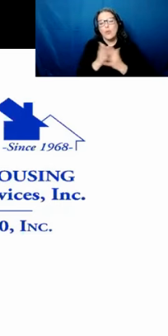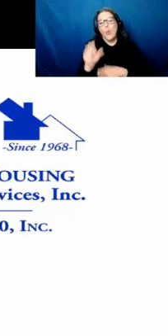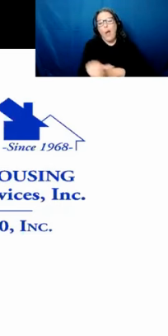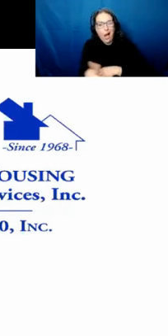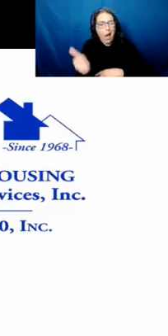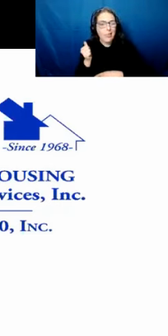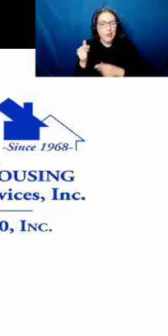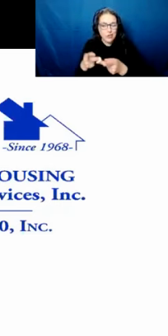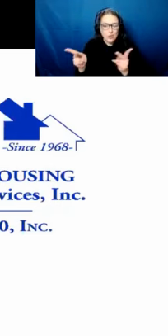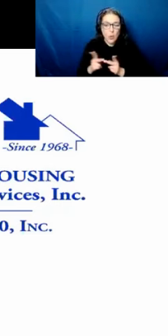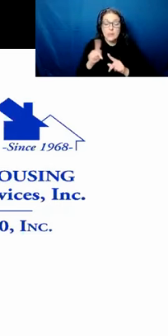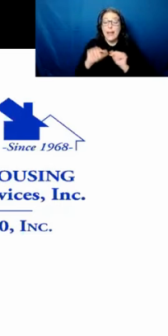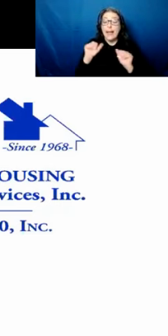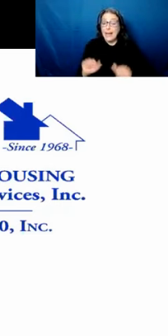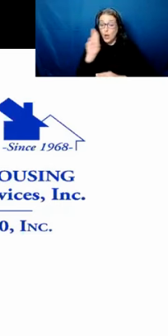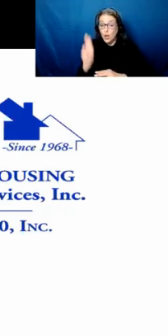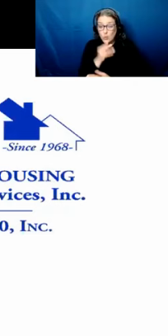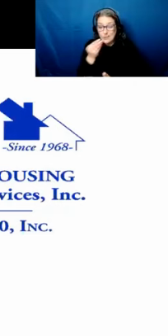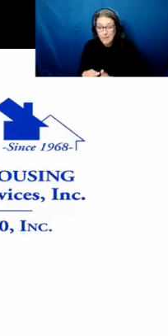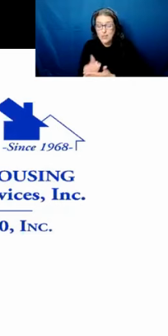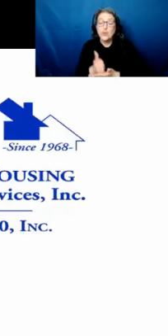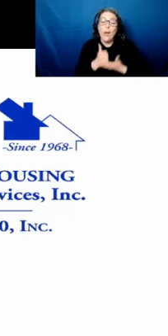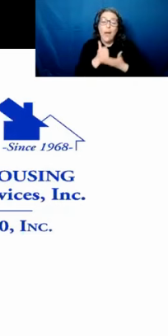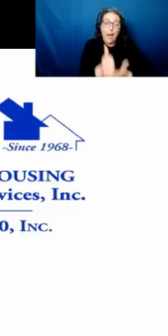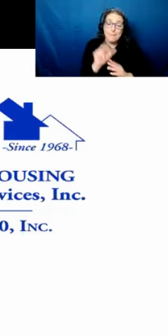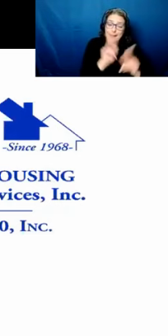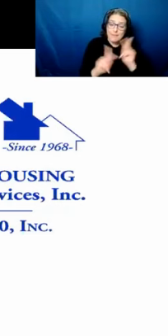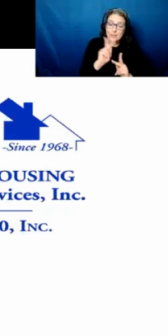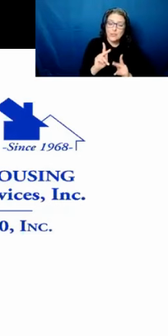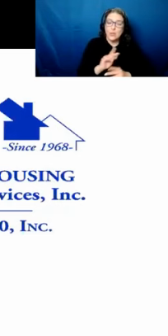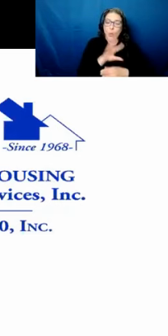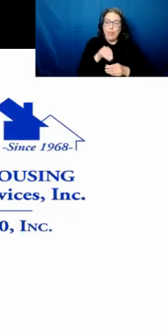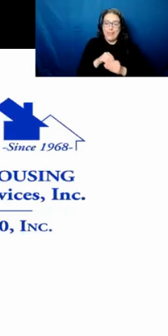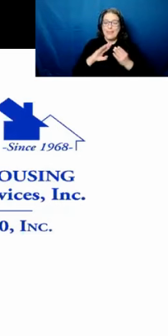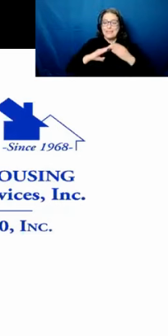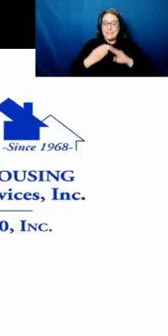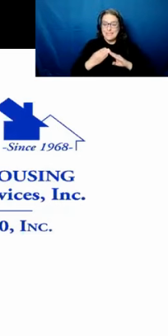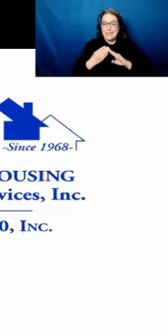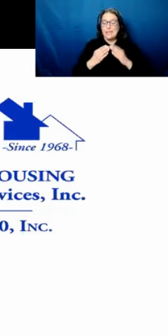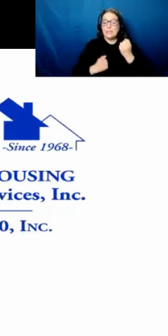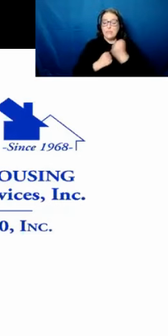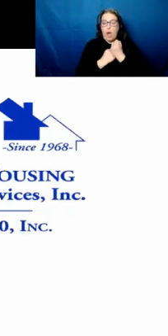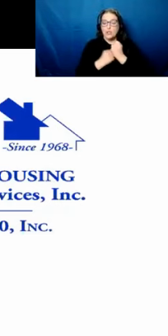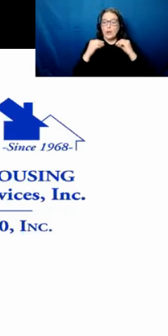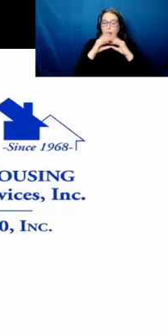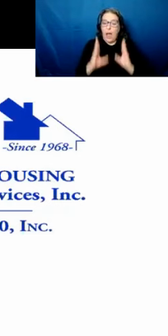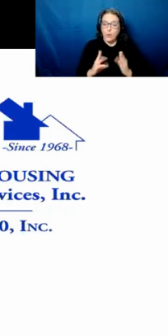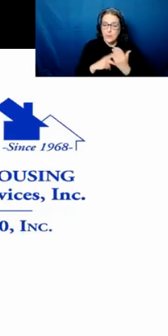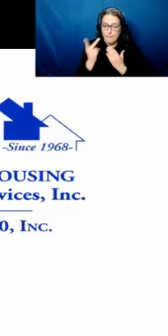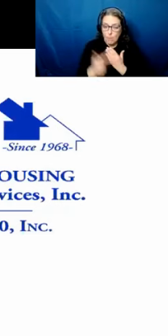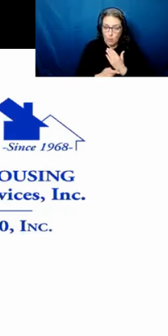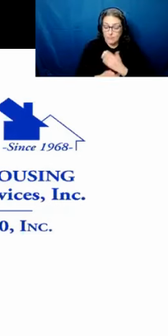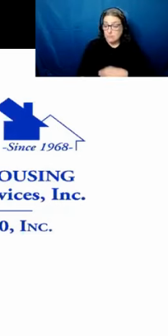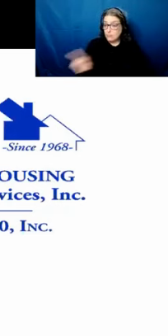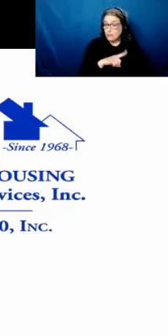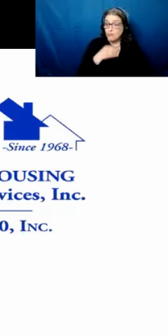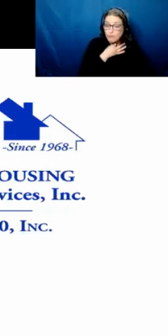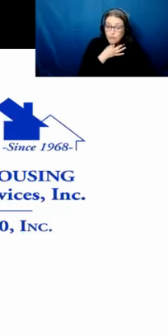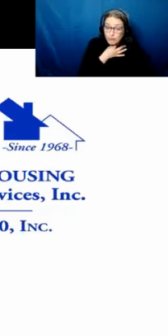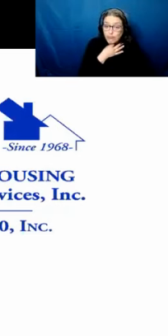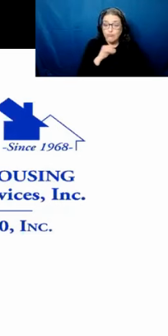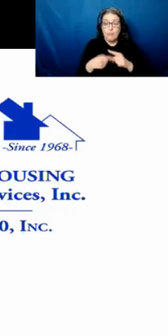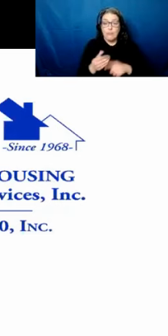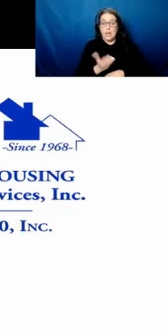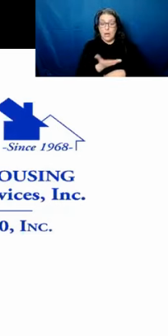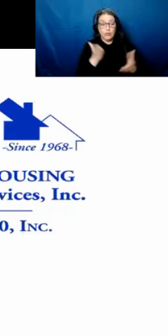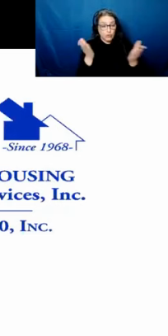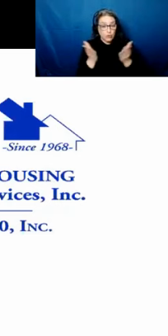We have three locations where we carry out our services. Two of them are located in Omaha, and one in Council Bluffs.